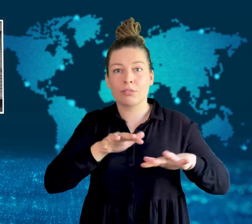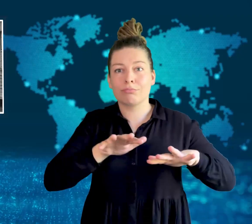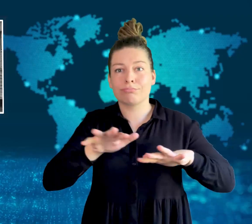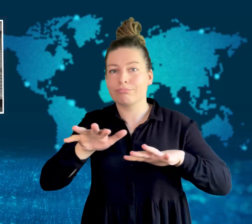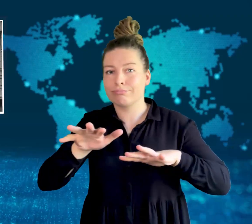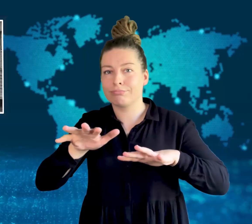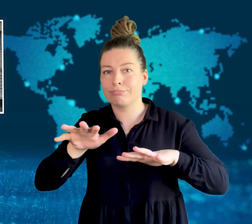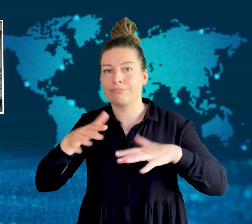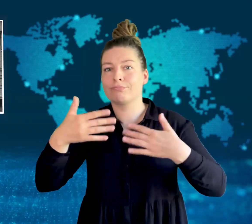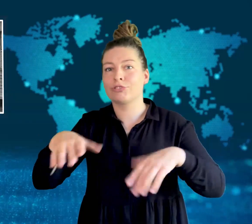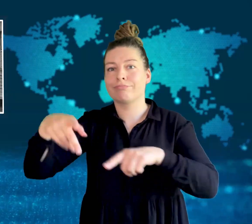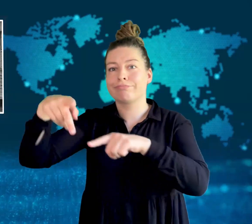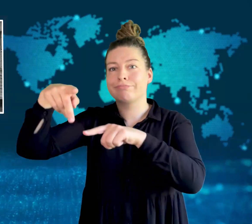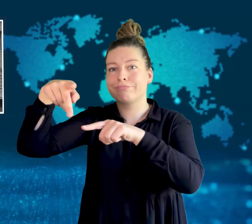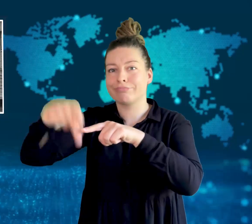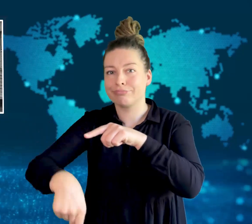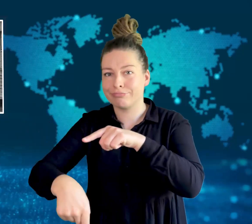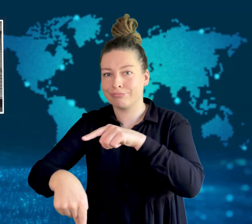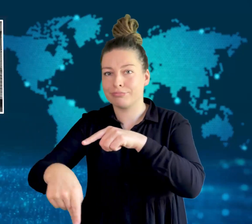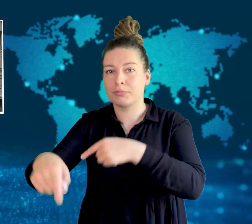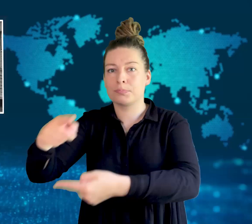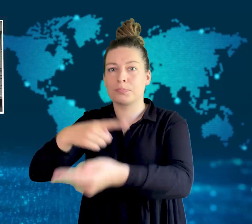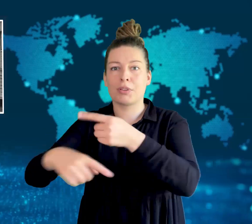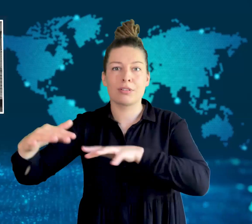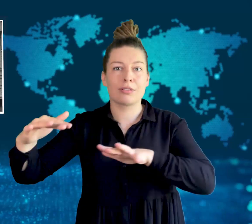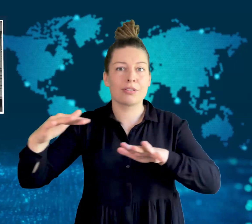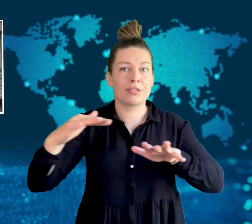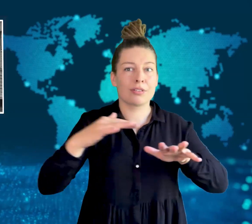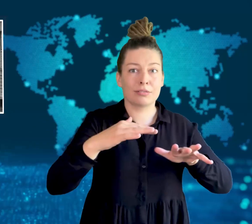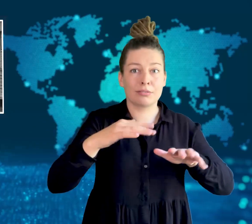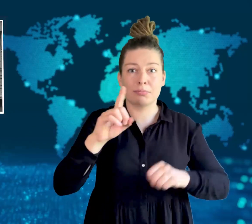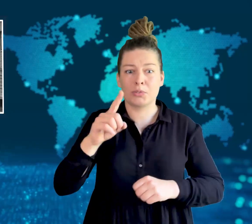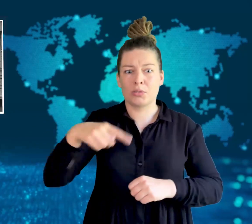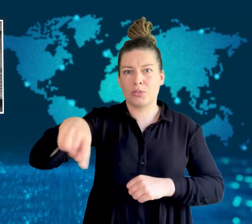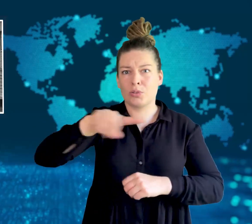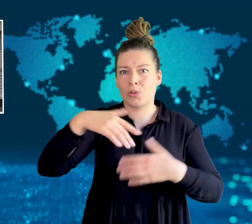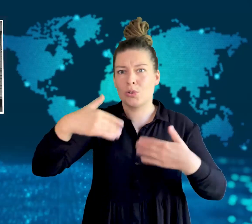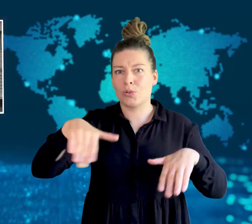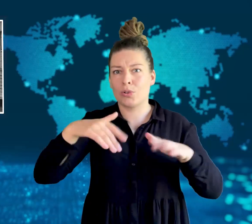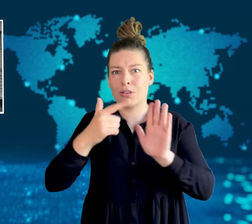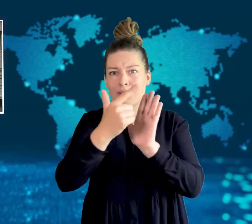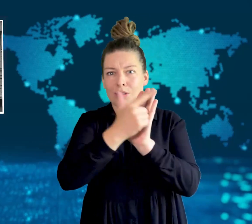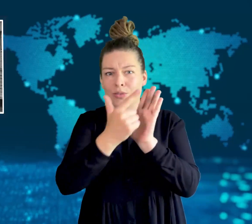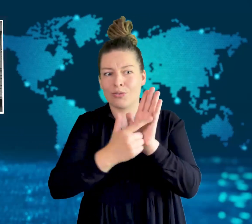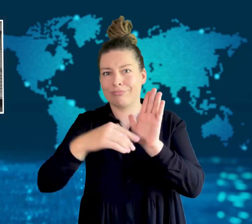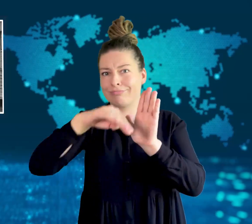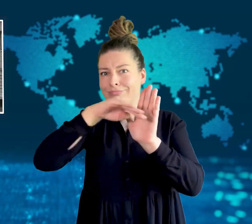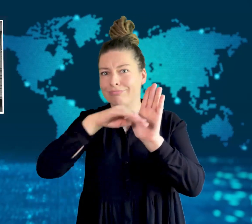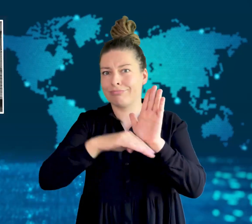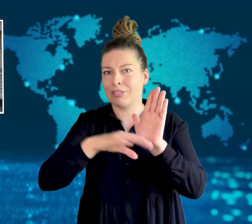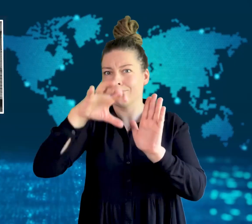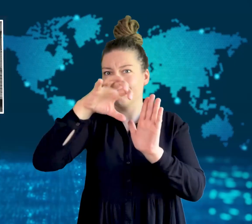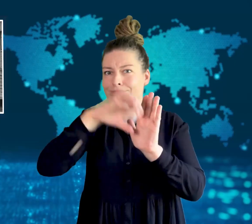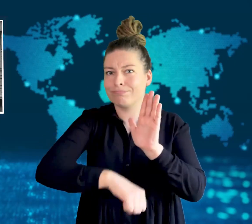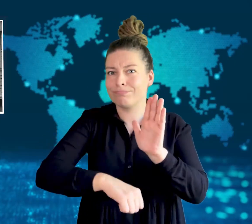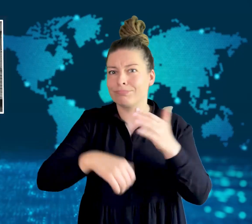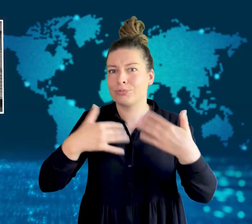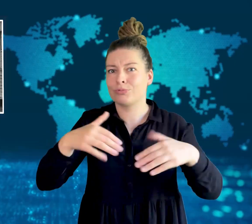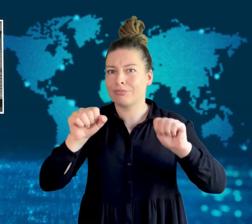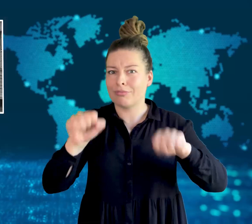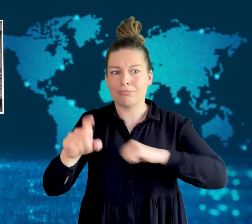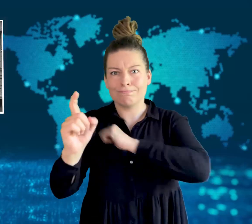He and his troops will not be prosecuted.